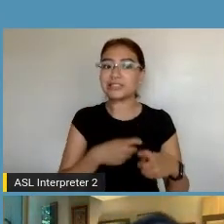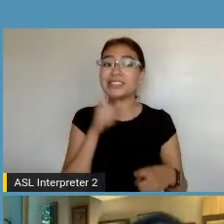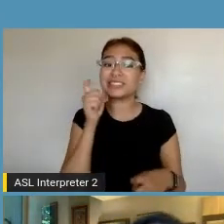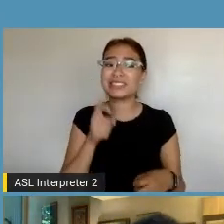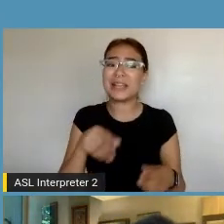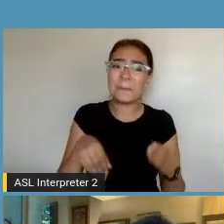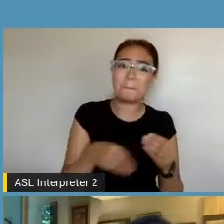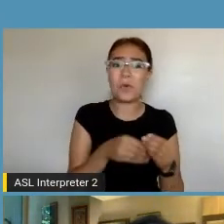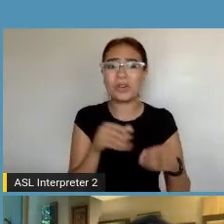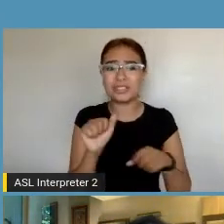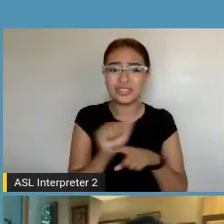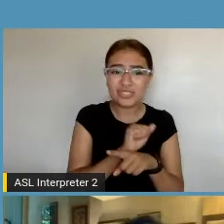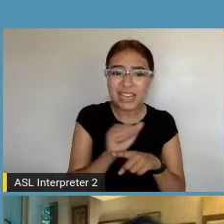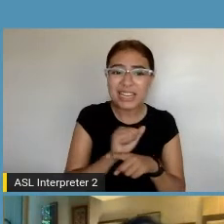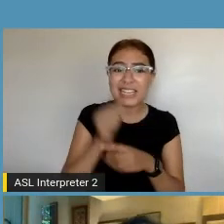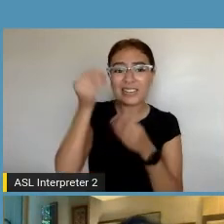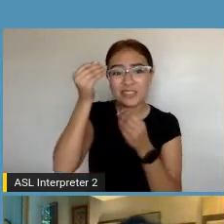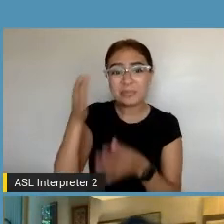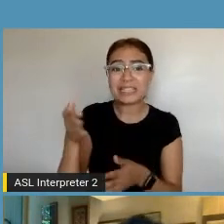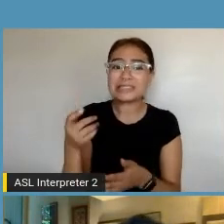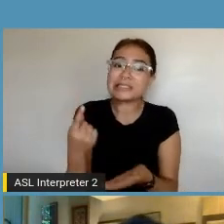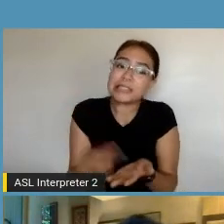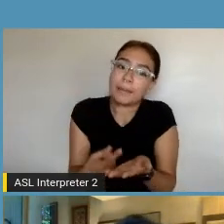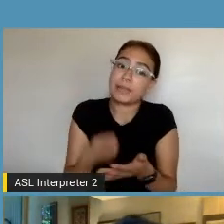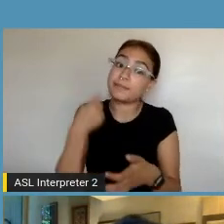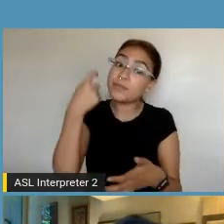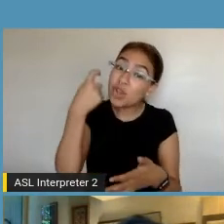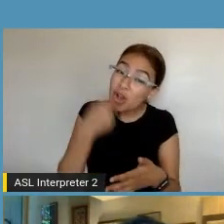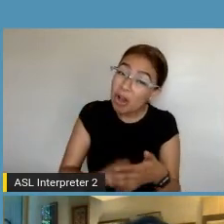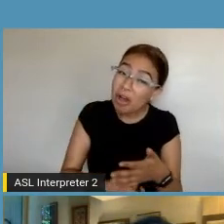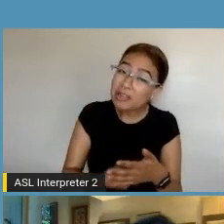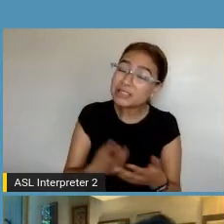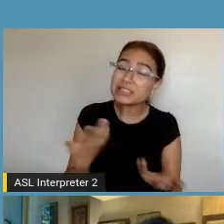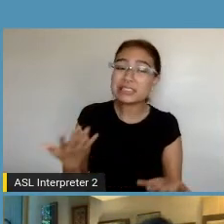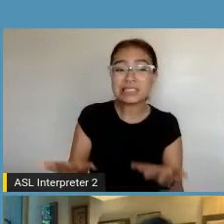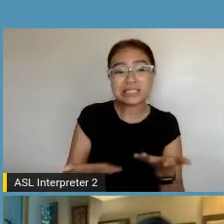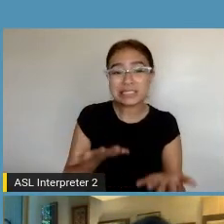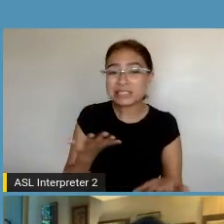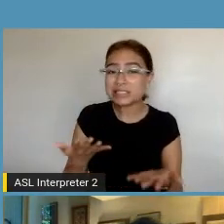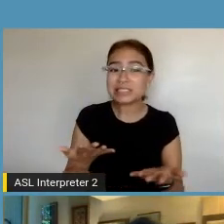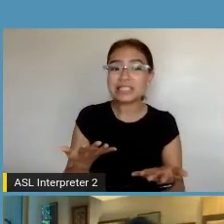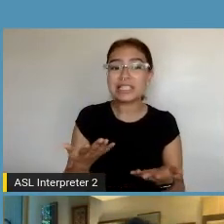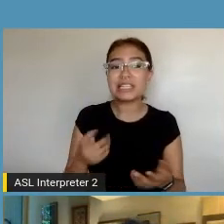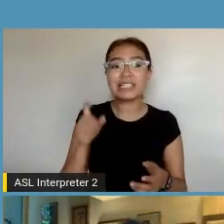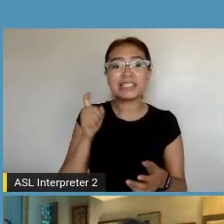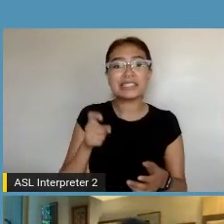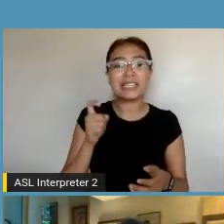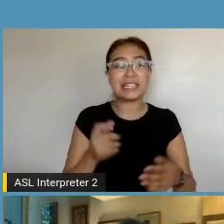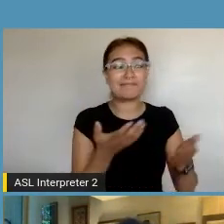the cost sometimes be prohibitive in terms of equipment and storage and software and hardware,